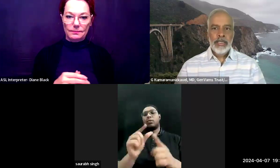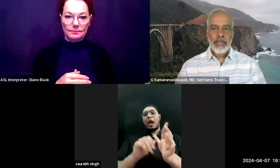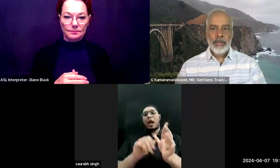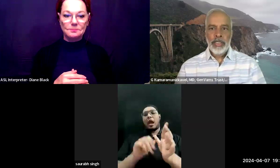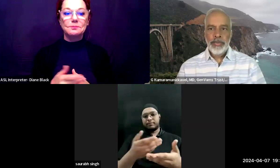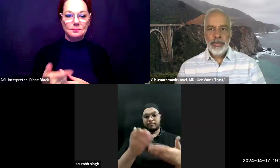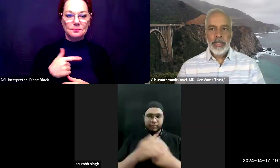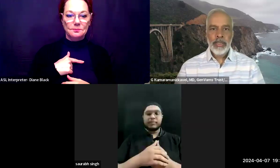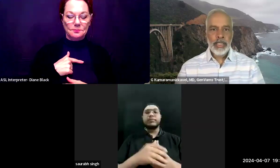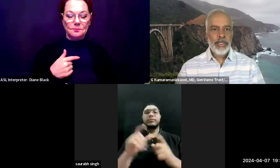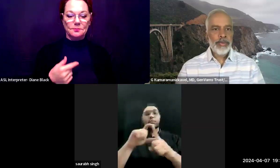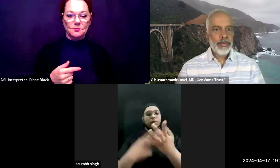[Dr Kumar speaking] Okay so thank you